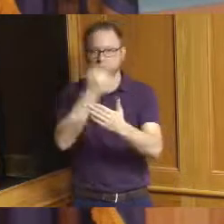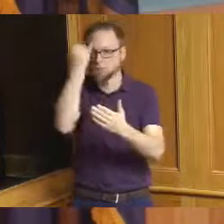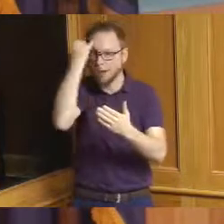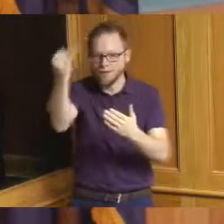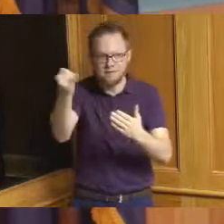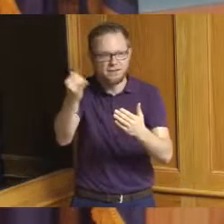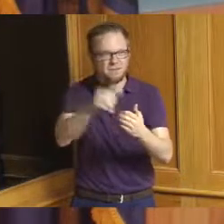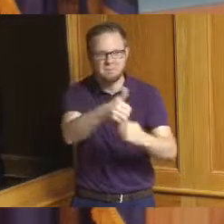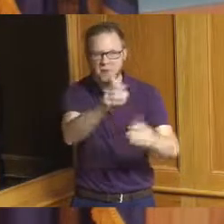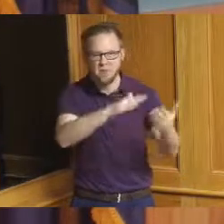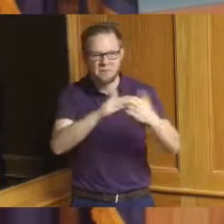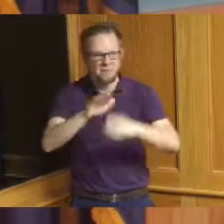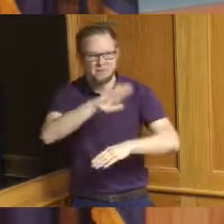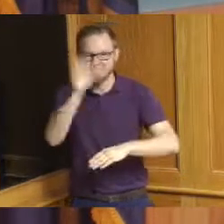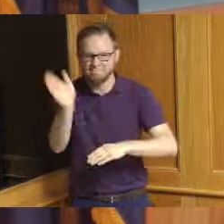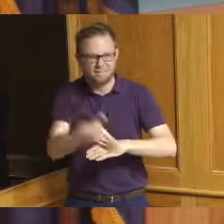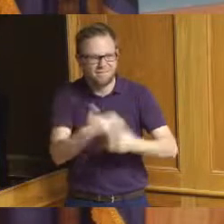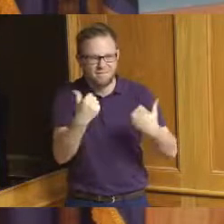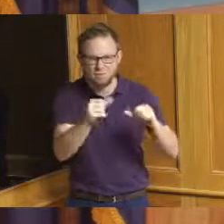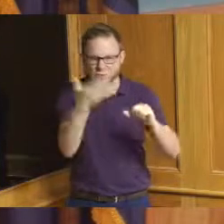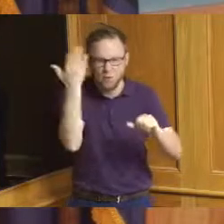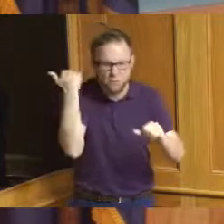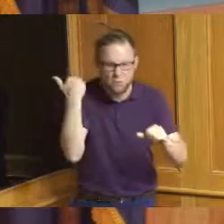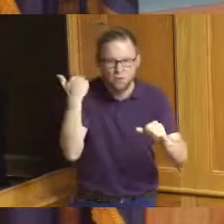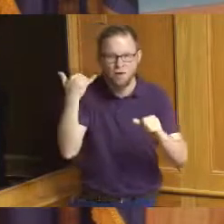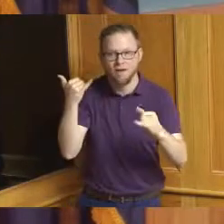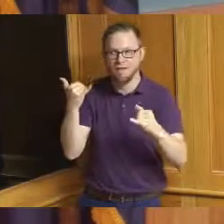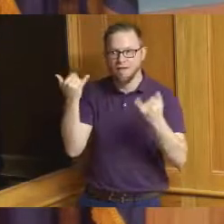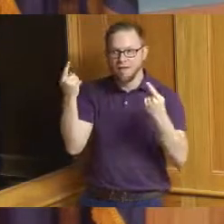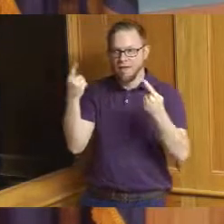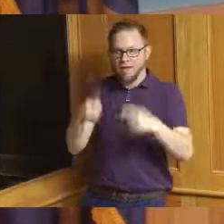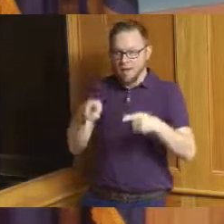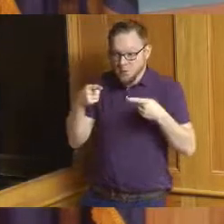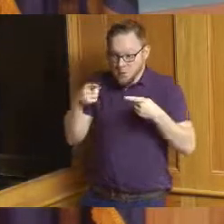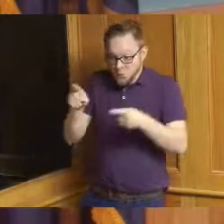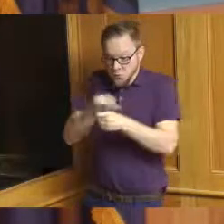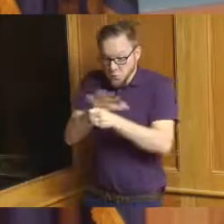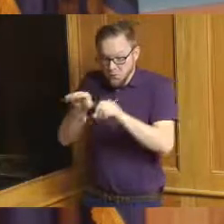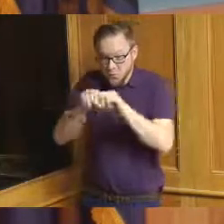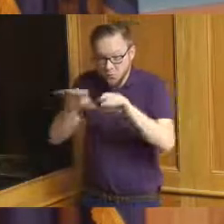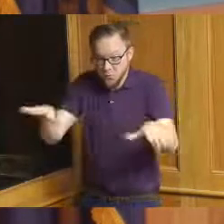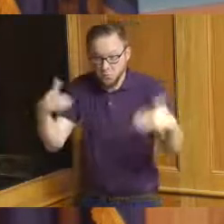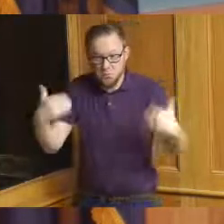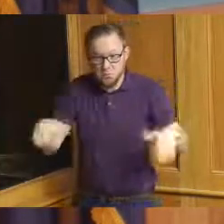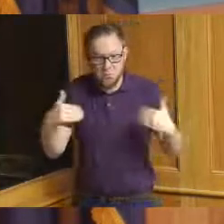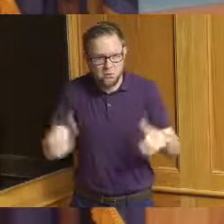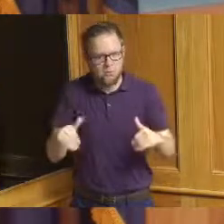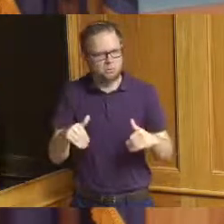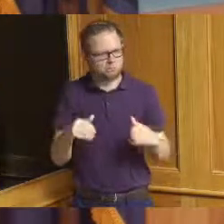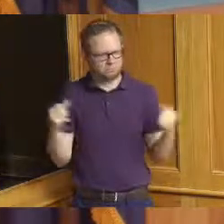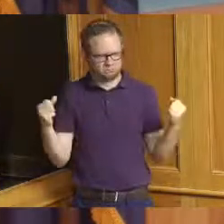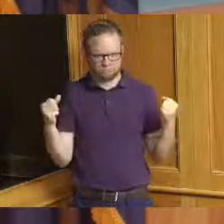of Covid and a lot of times we do something new it gets a little scary what is this new thing at